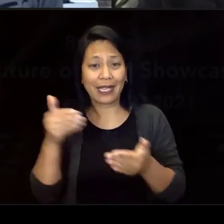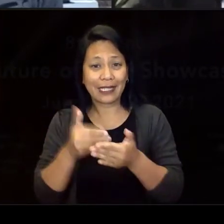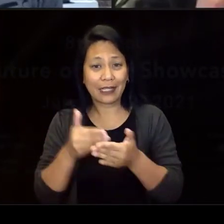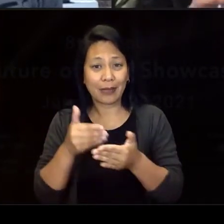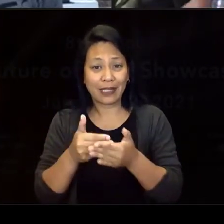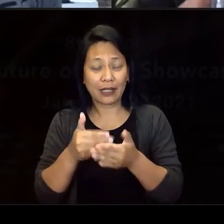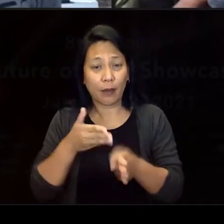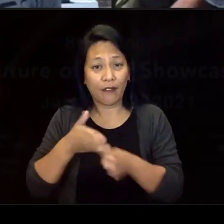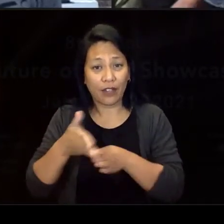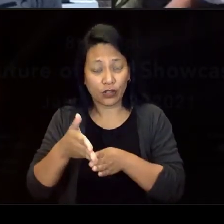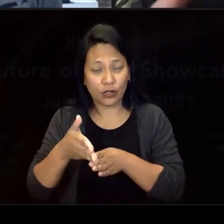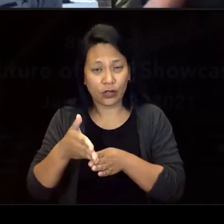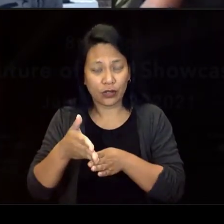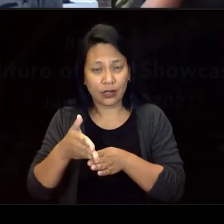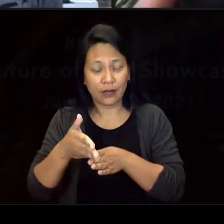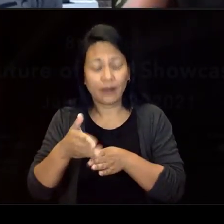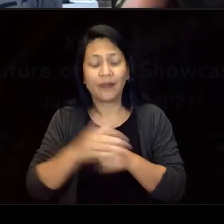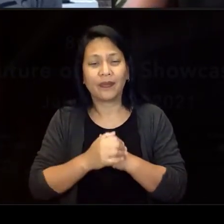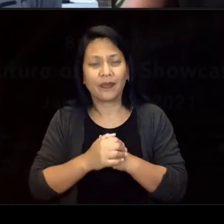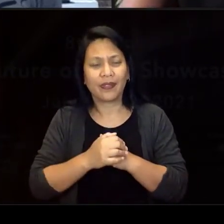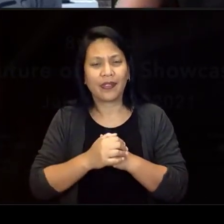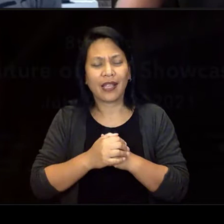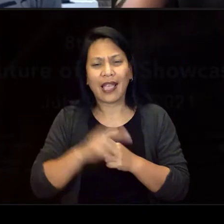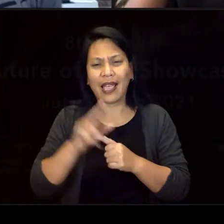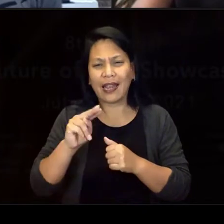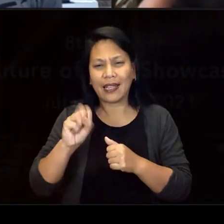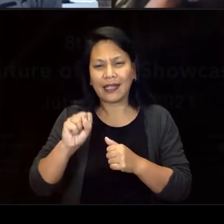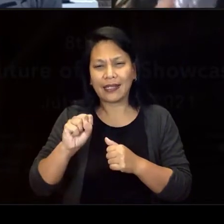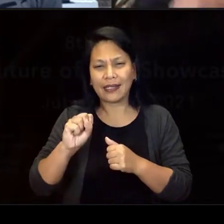NSIP has just been created at the beginning of this year.